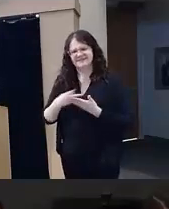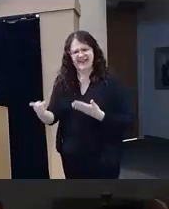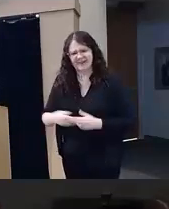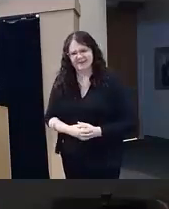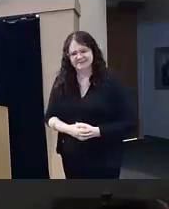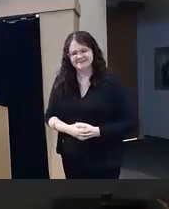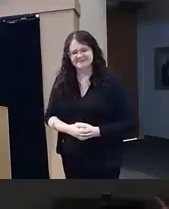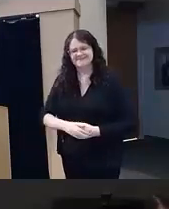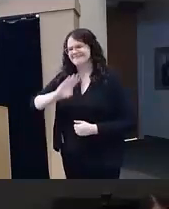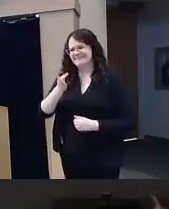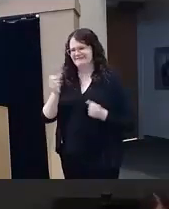you know what's the worst thing that can happen